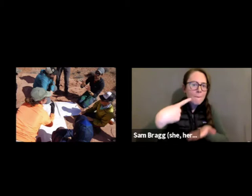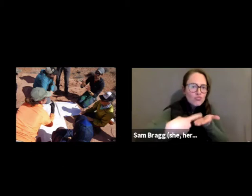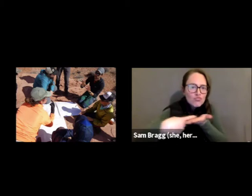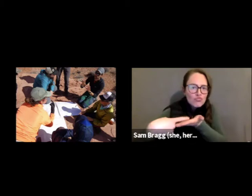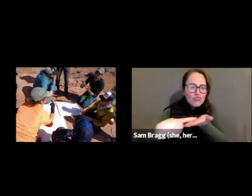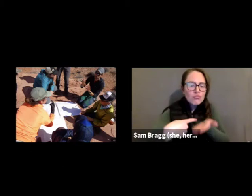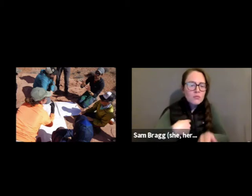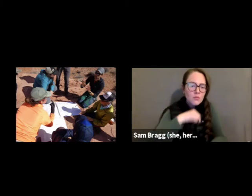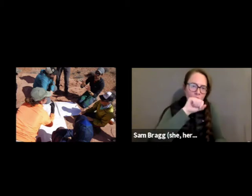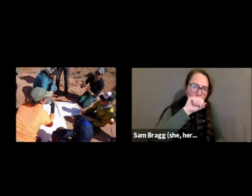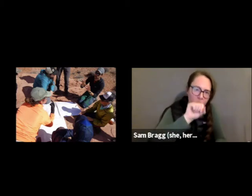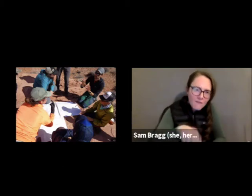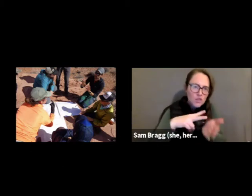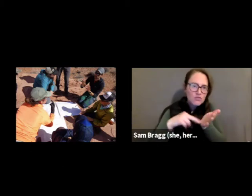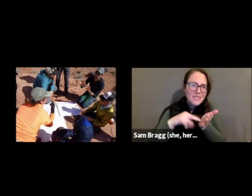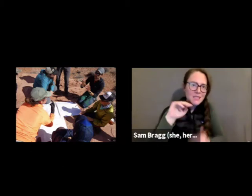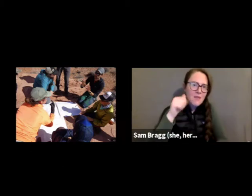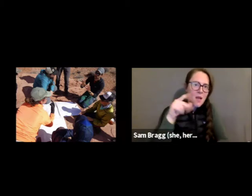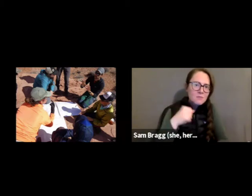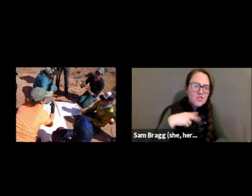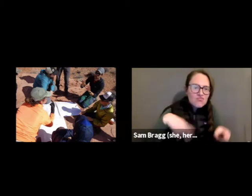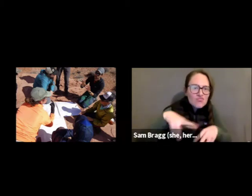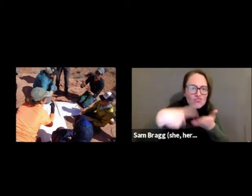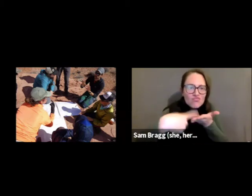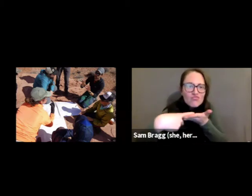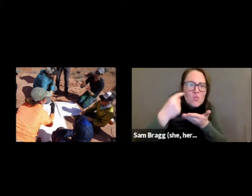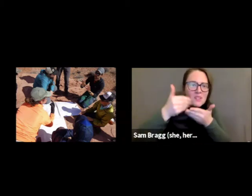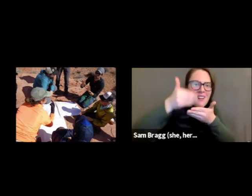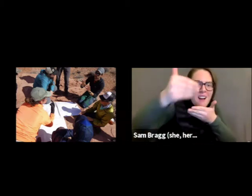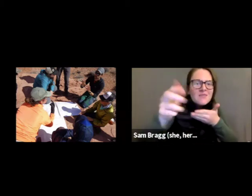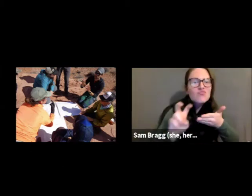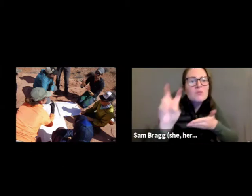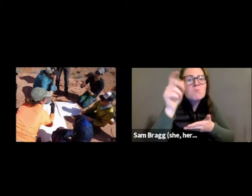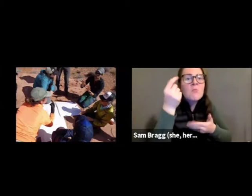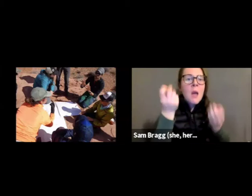all three trips, was the map discussions. I love reading maps I love trying to figure